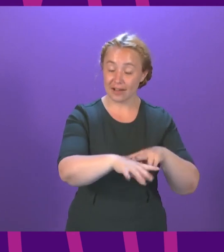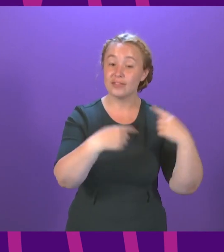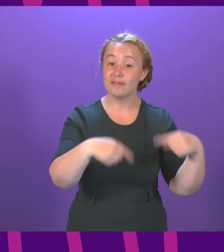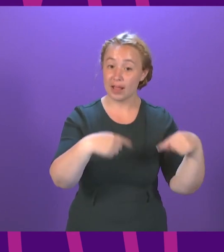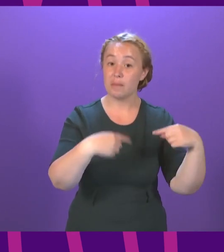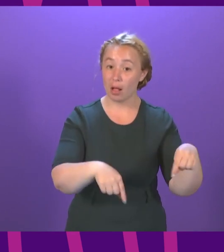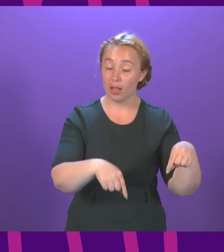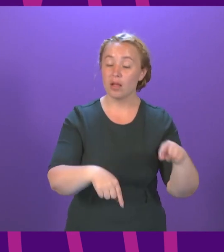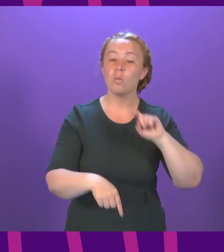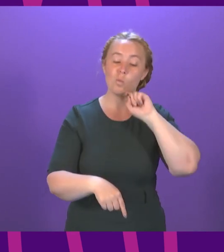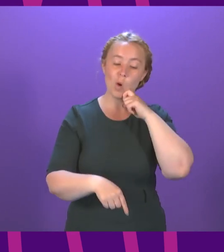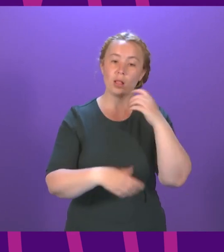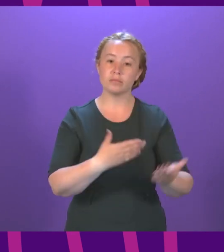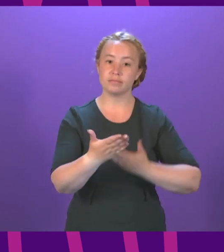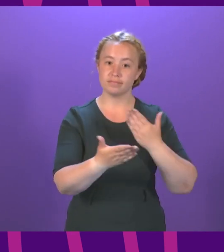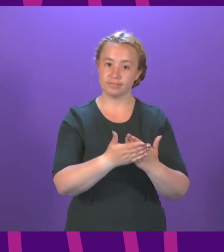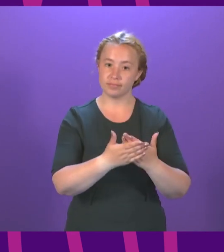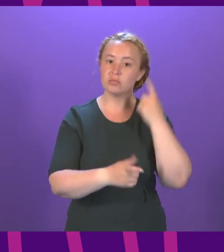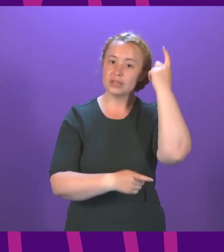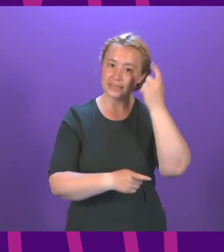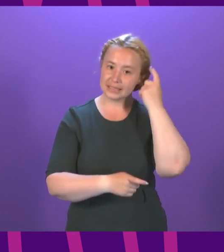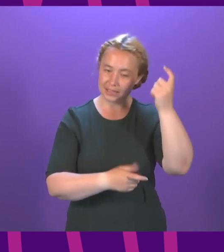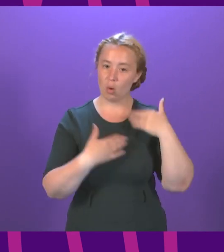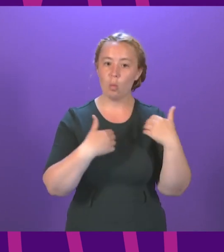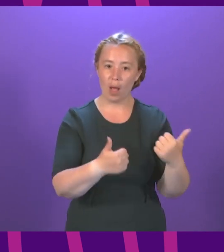we will make sure that that is also considered in the light of the pressure on test and protect.